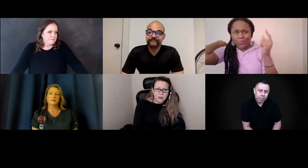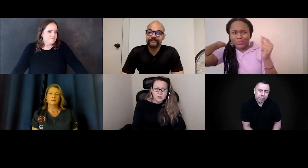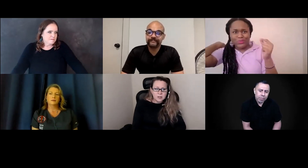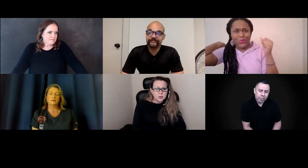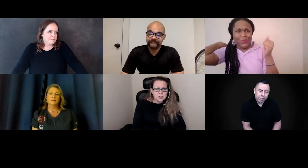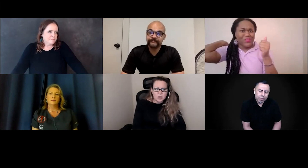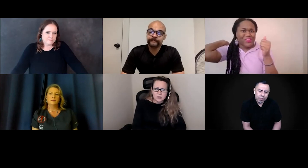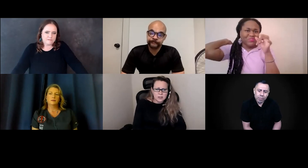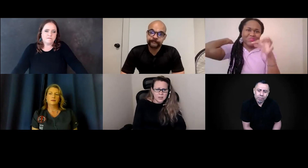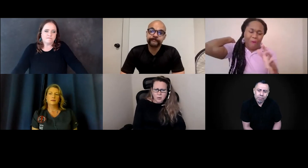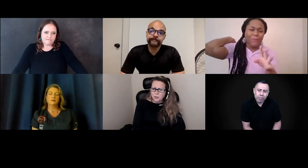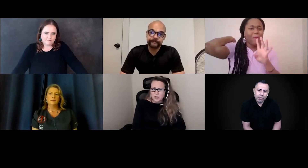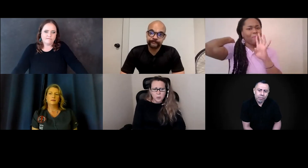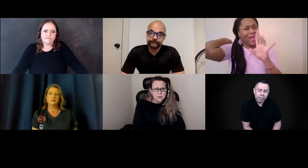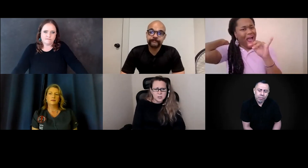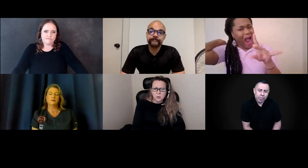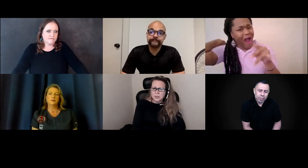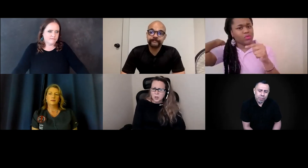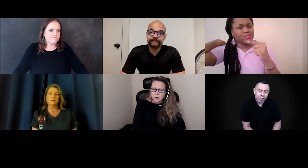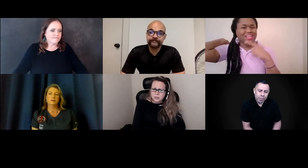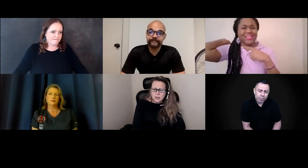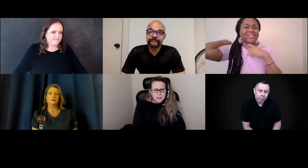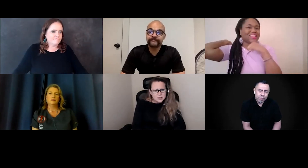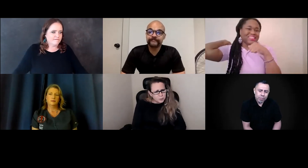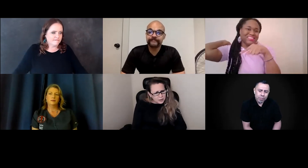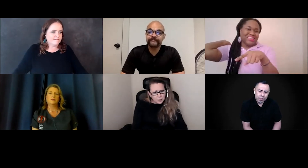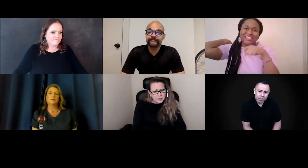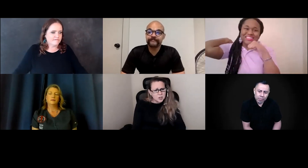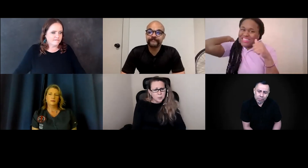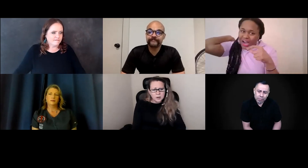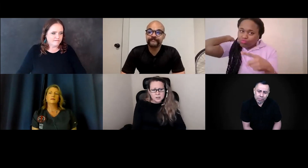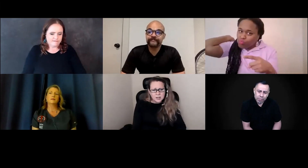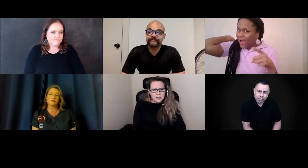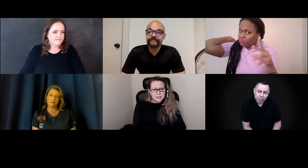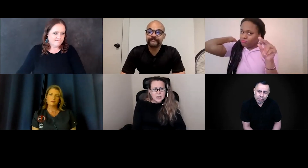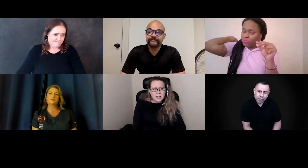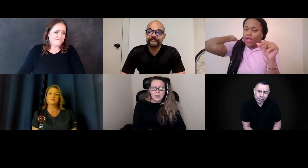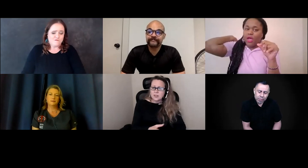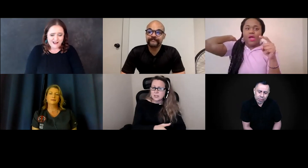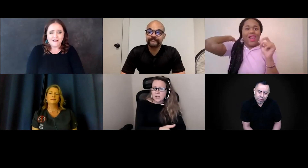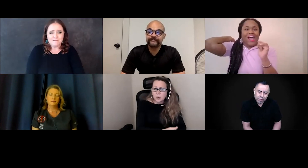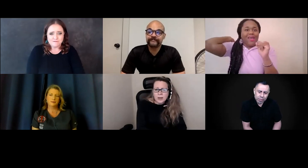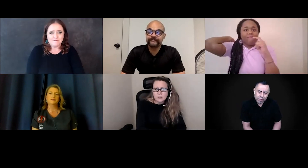and also to instructors. They don't often know what to do with interpreters. Speak up interpreters. Say this is not right.